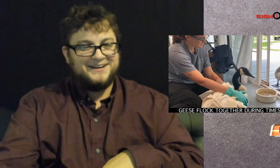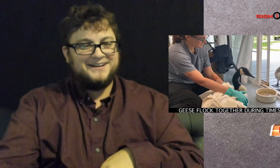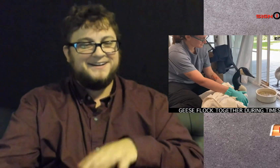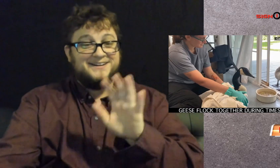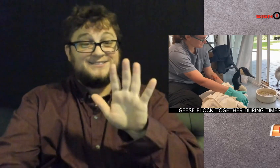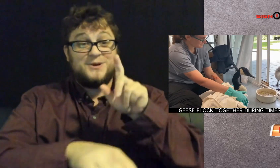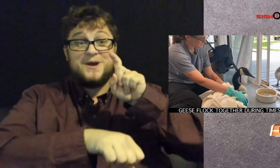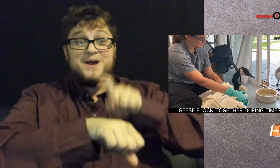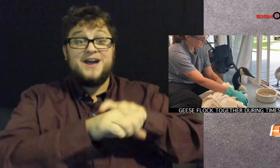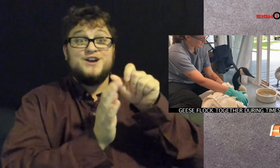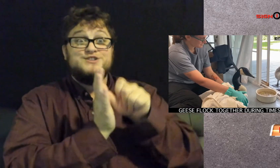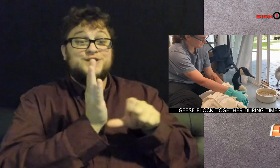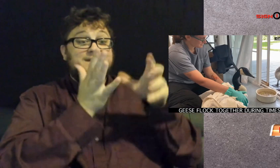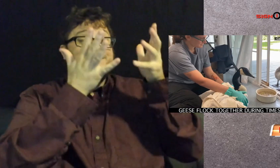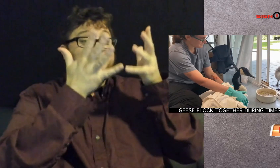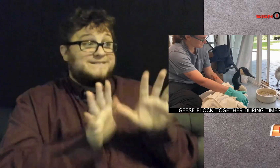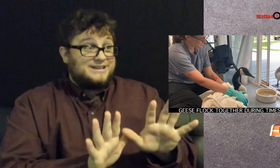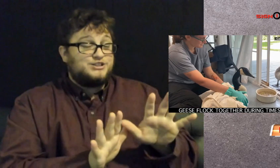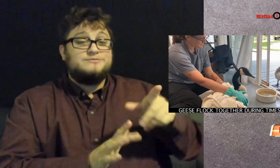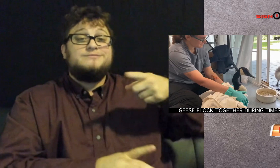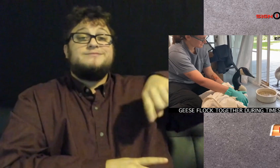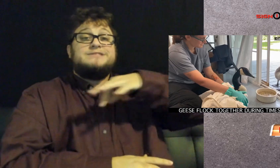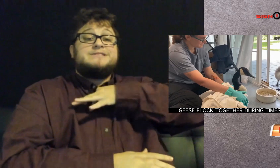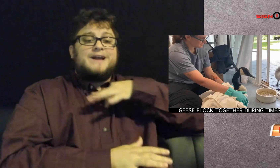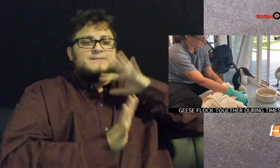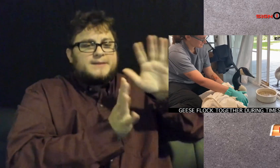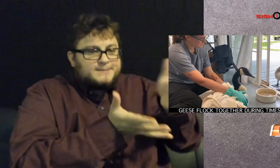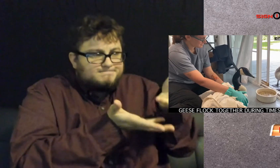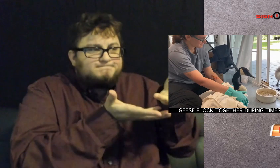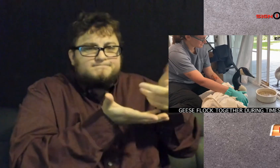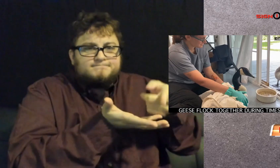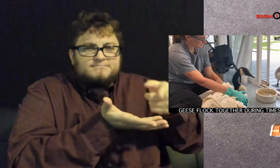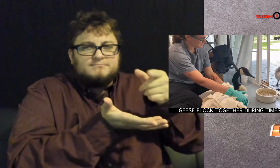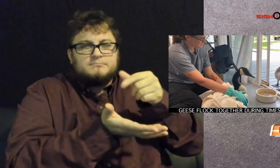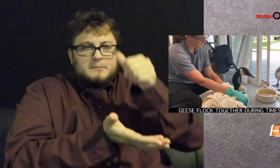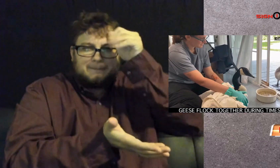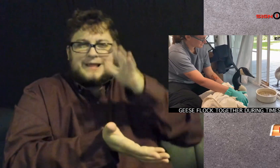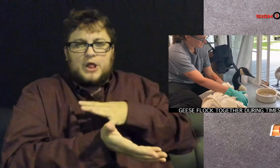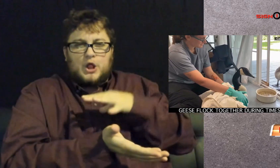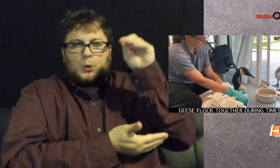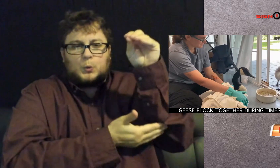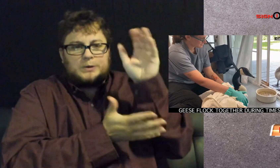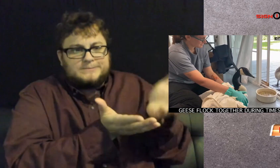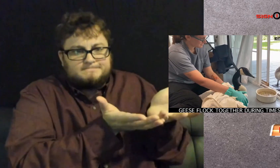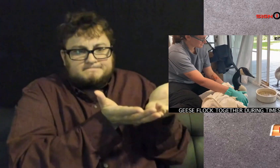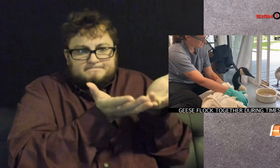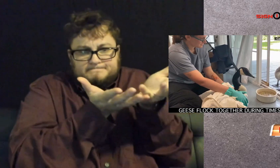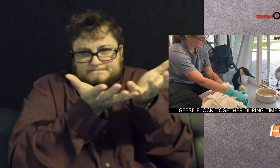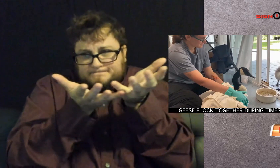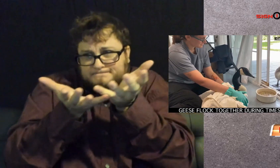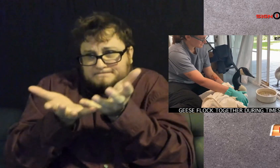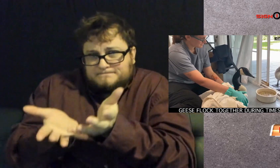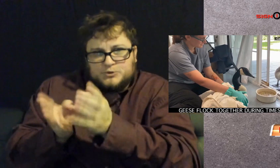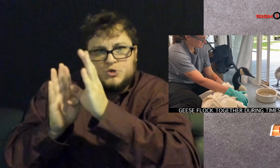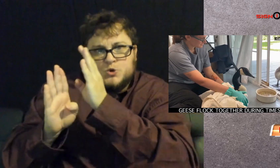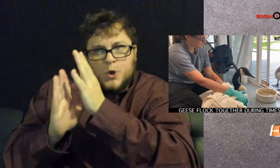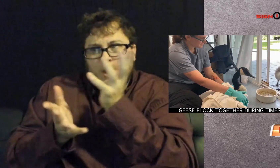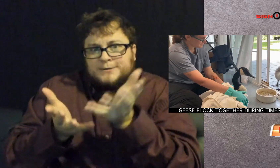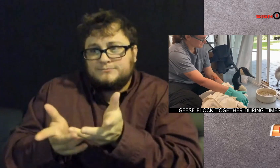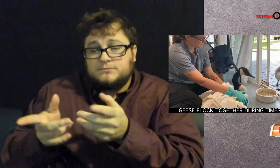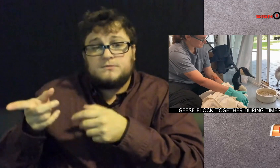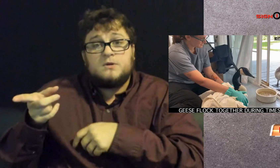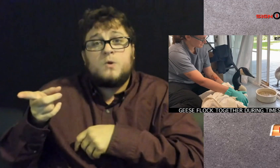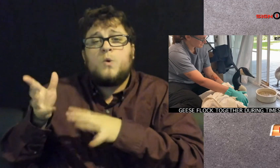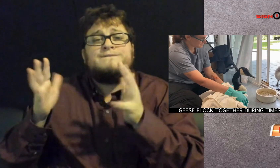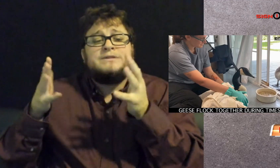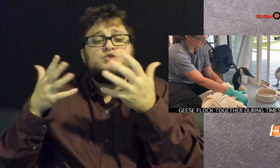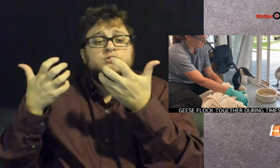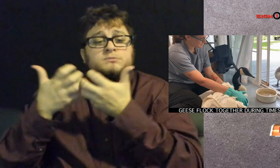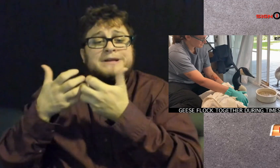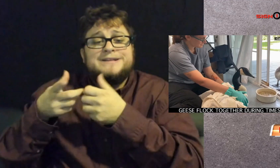like a hawk well like a goose when the surgery was over the staff rolled the male goose to the door